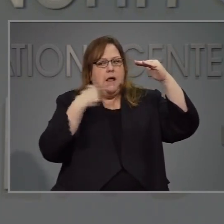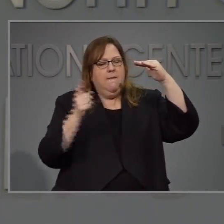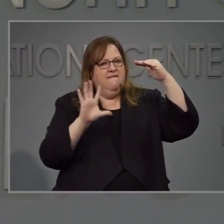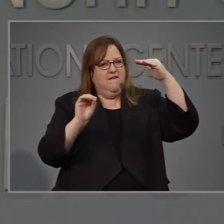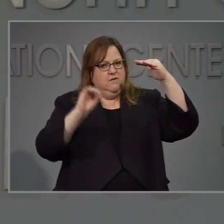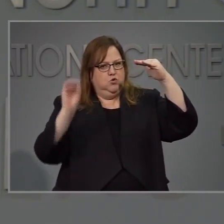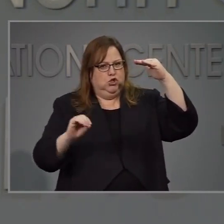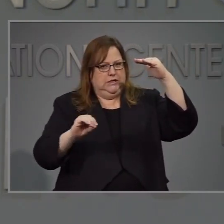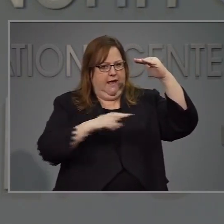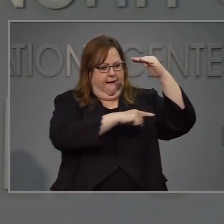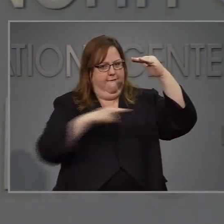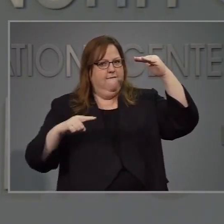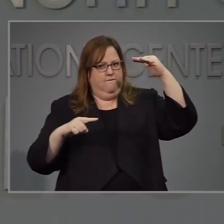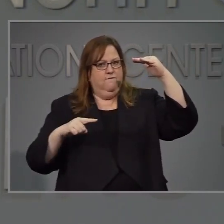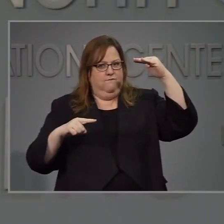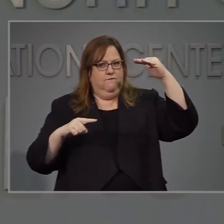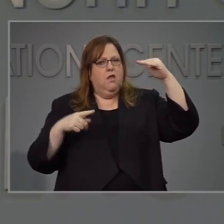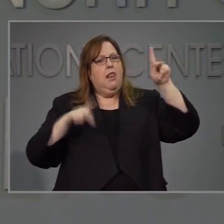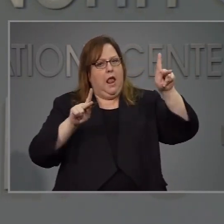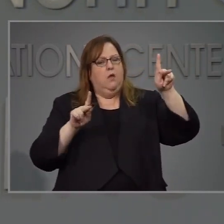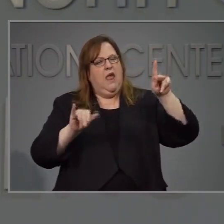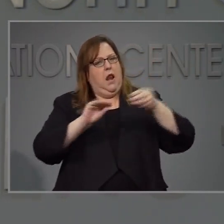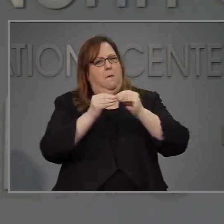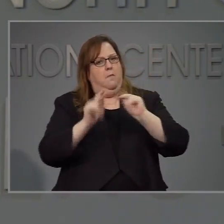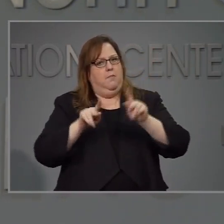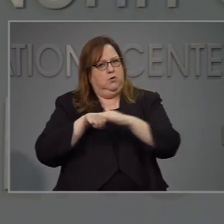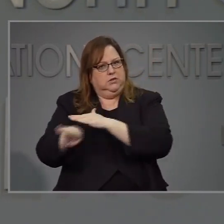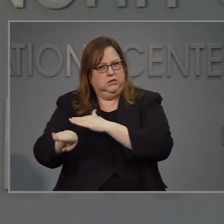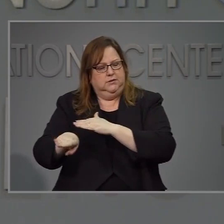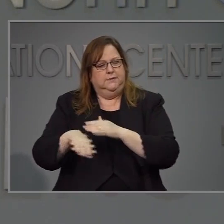CAPACITY WITH OTHER REQUIREMENTS. RESTAURANTS CAN REOPEN FOR DINE-IN CUSTOMERS AT MOSTLY A 50% CAPACITY WITH